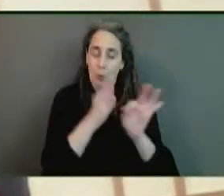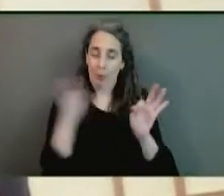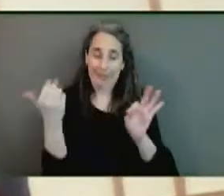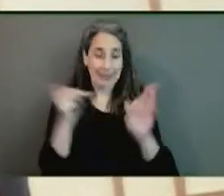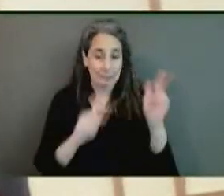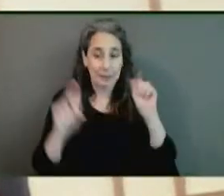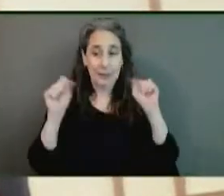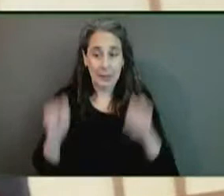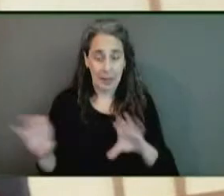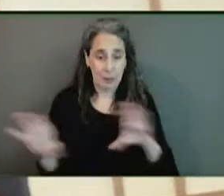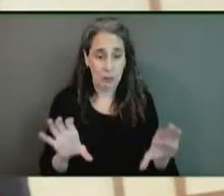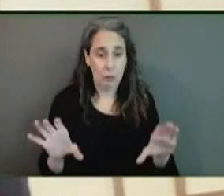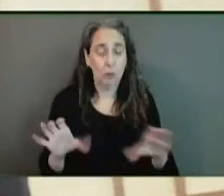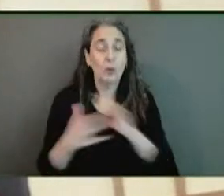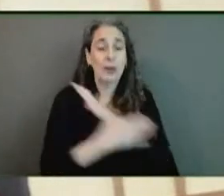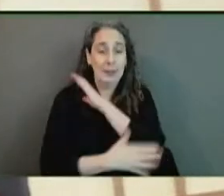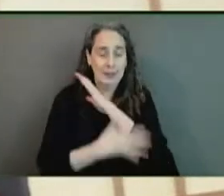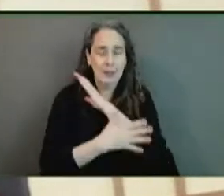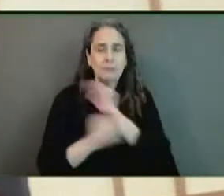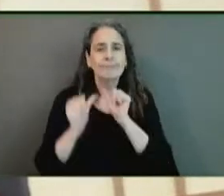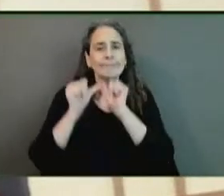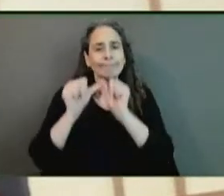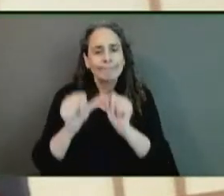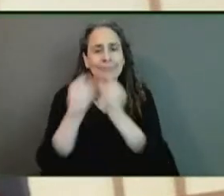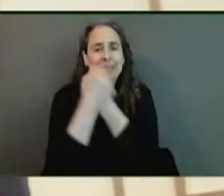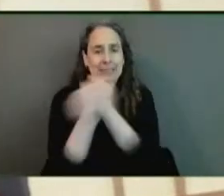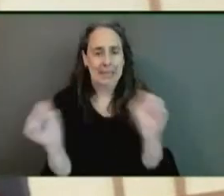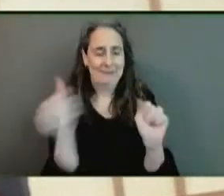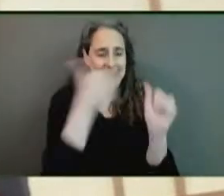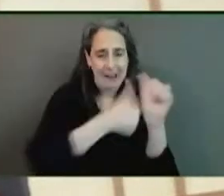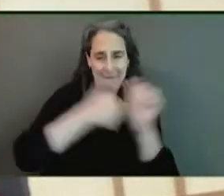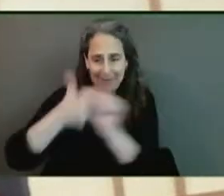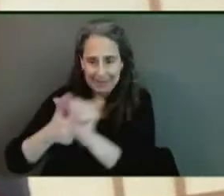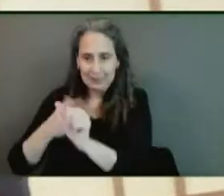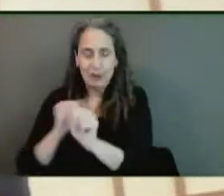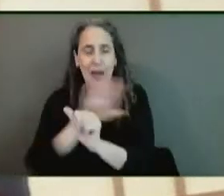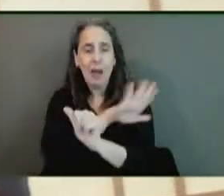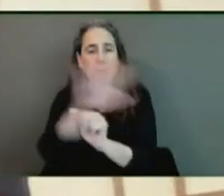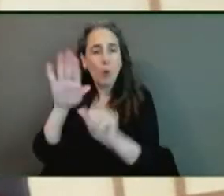still the most important things that any of us can do in the